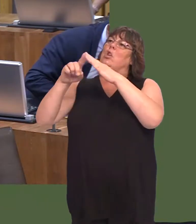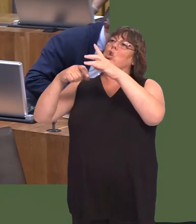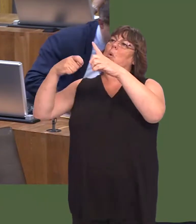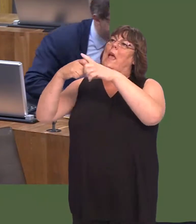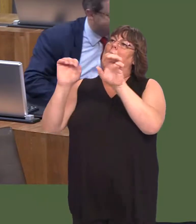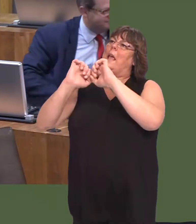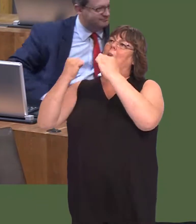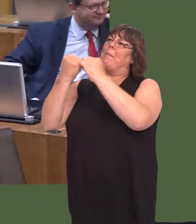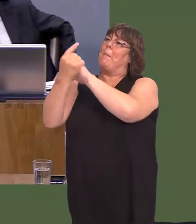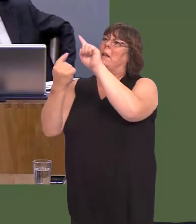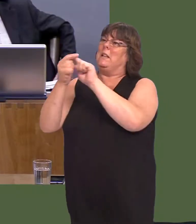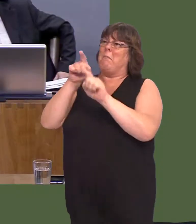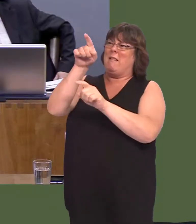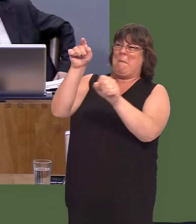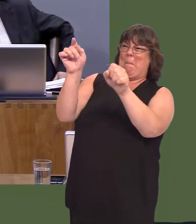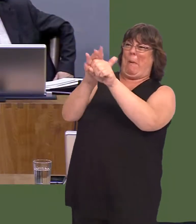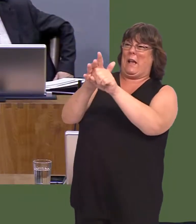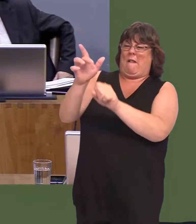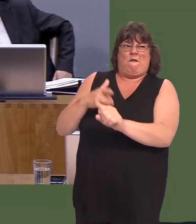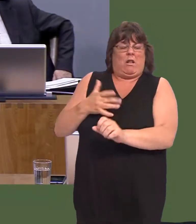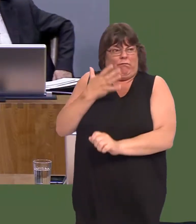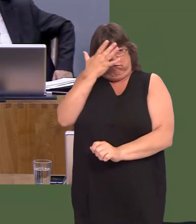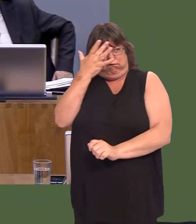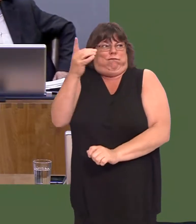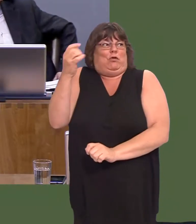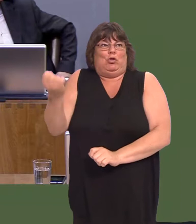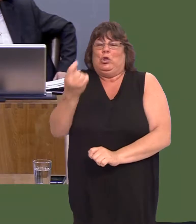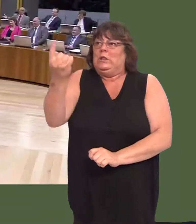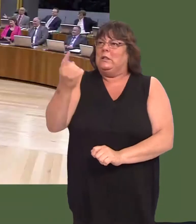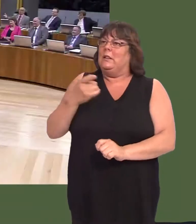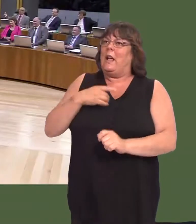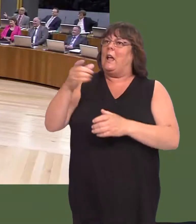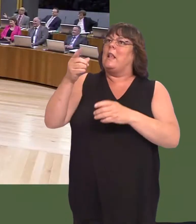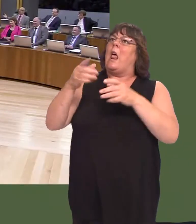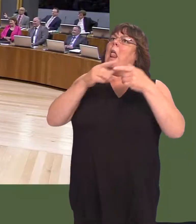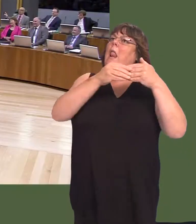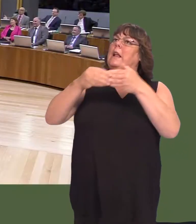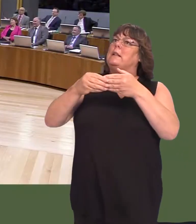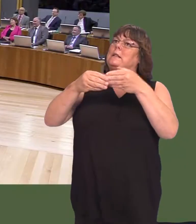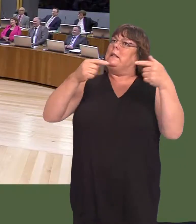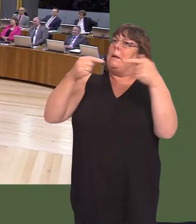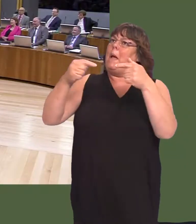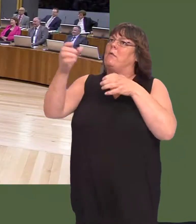banned. Heís banned. How much humiliation can one man take? He was replaced for the leadersí debates in the election.